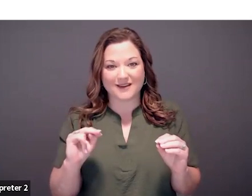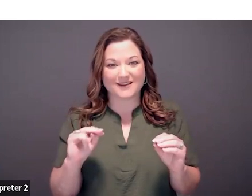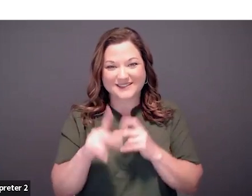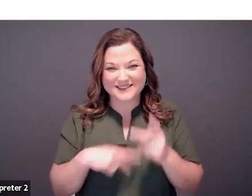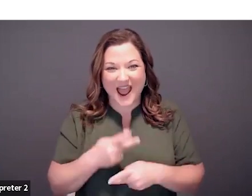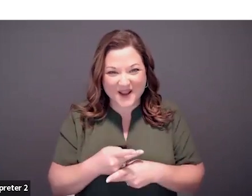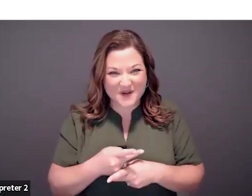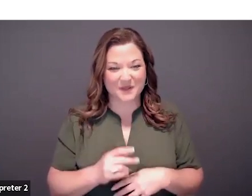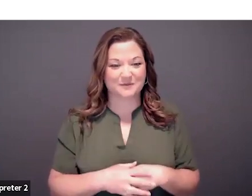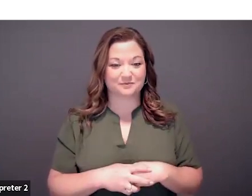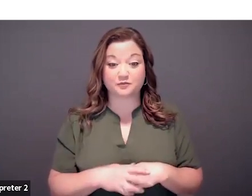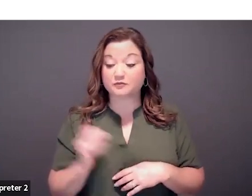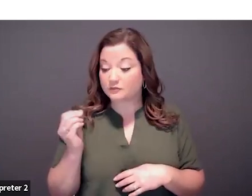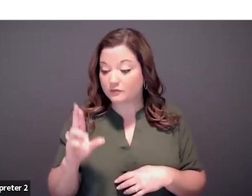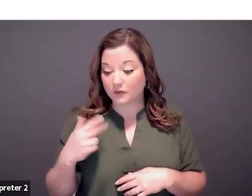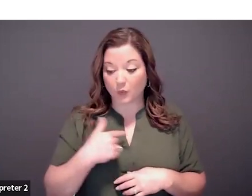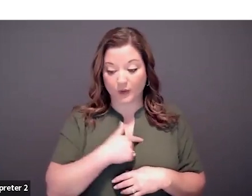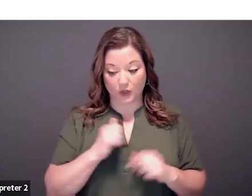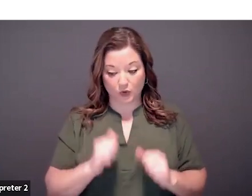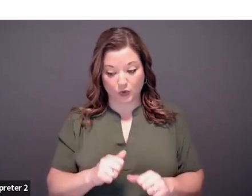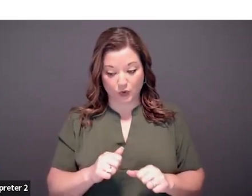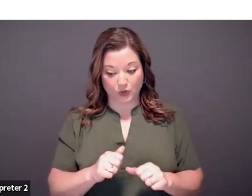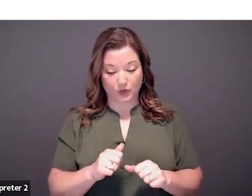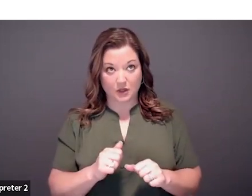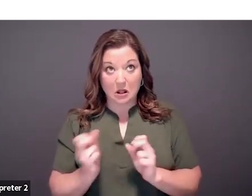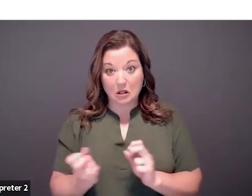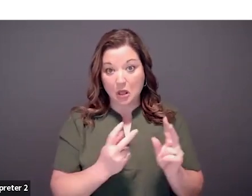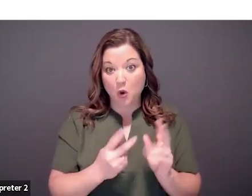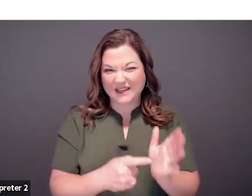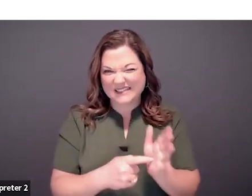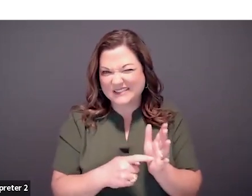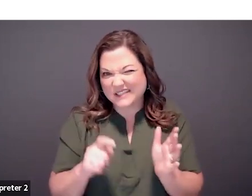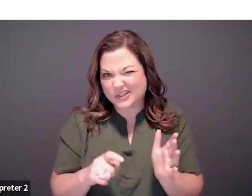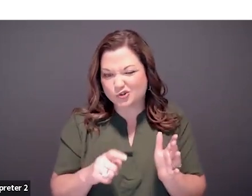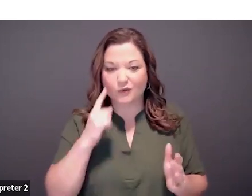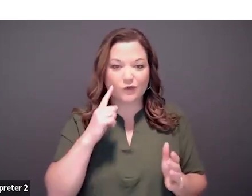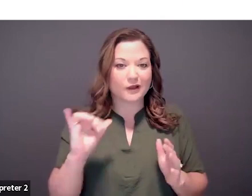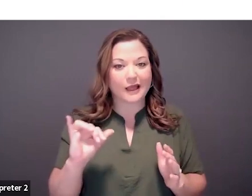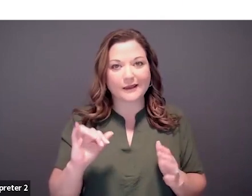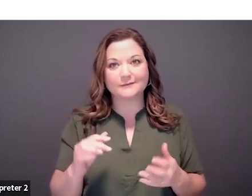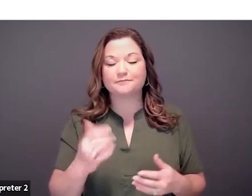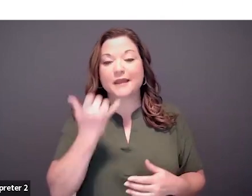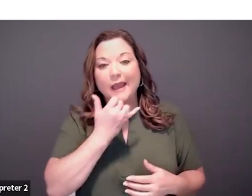or we could load just the essentials such as those for error messages and confirmation messages,